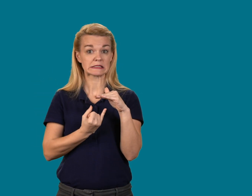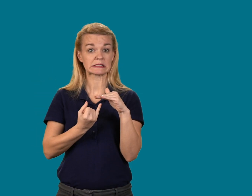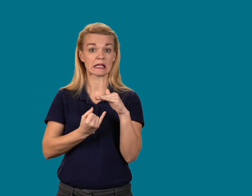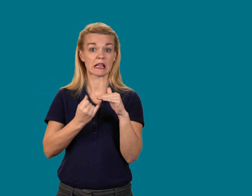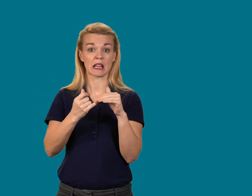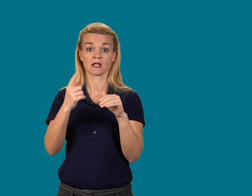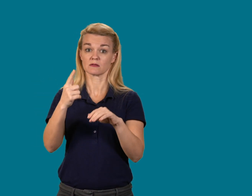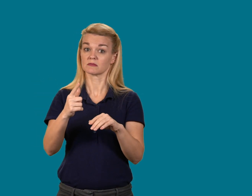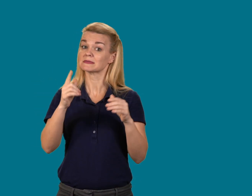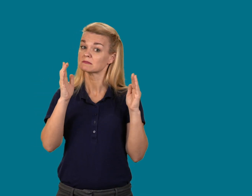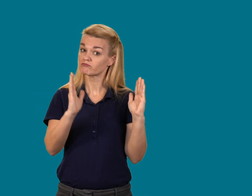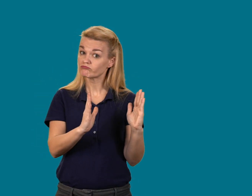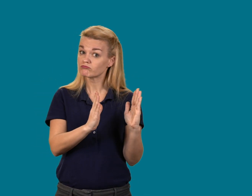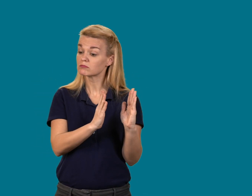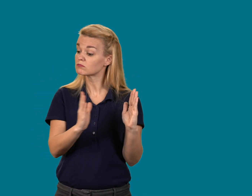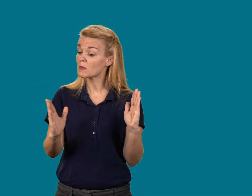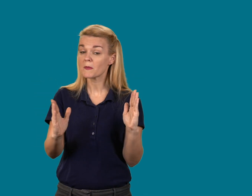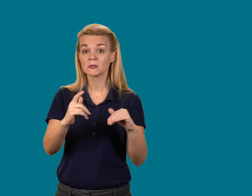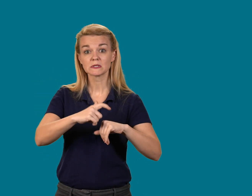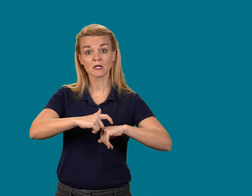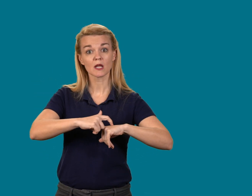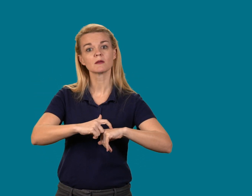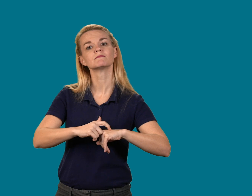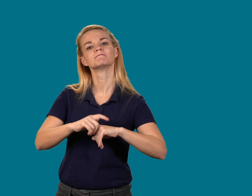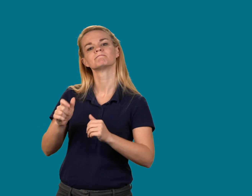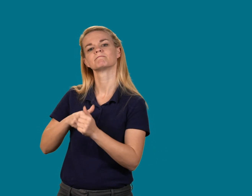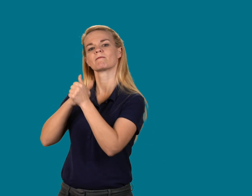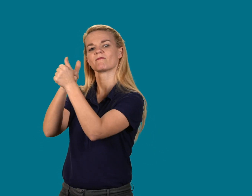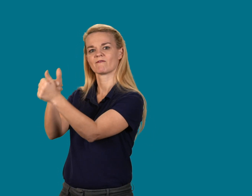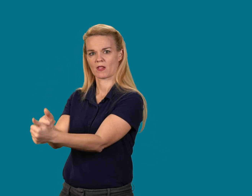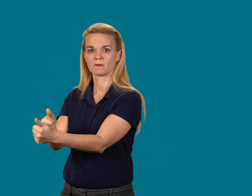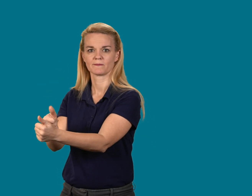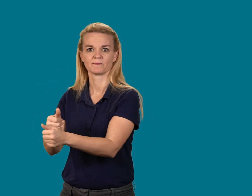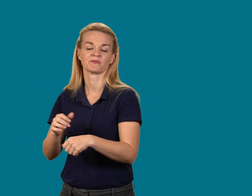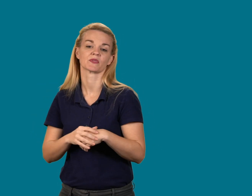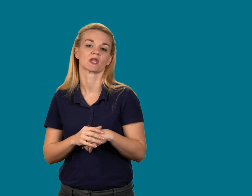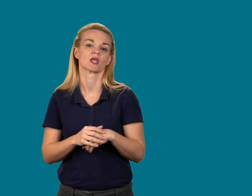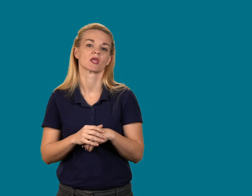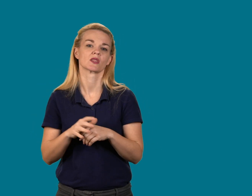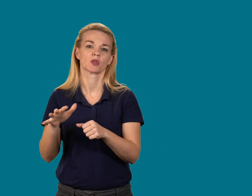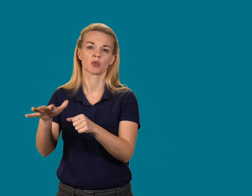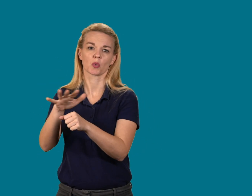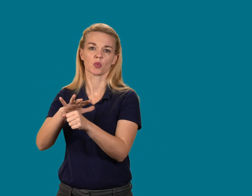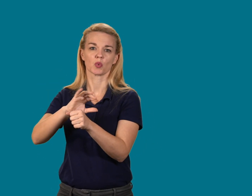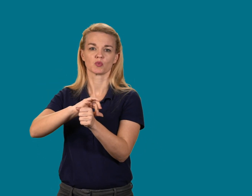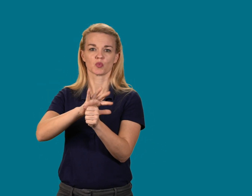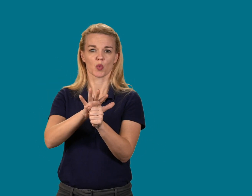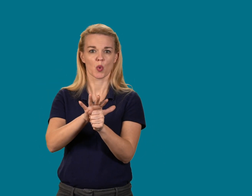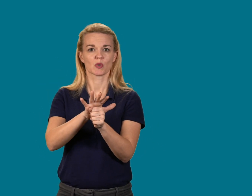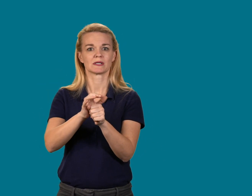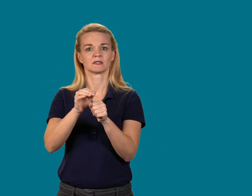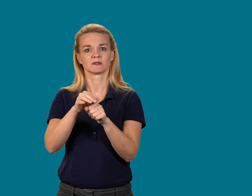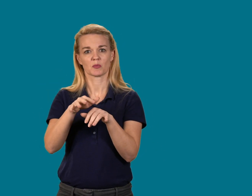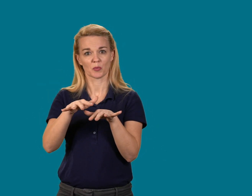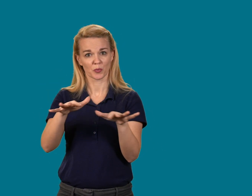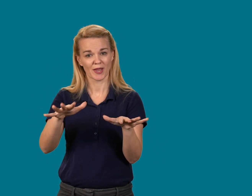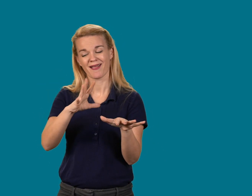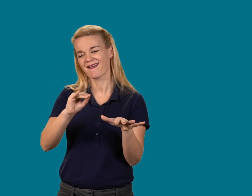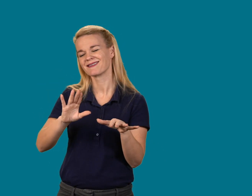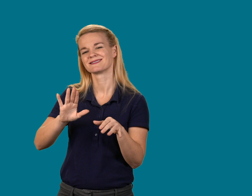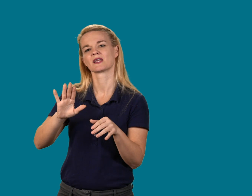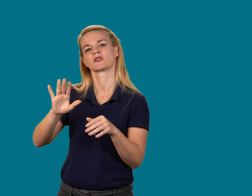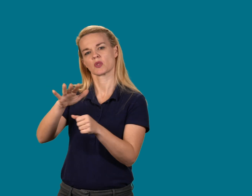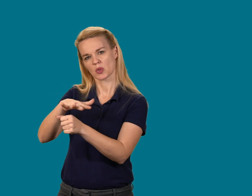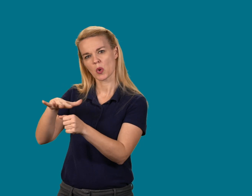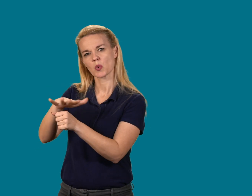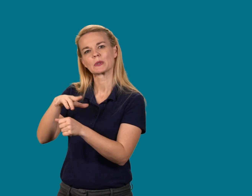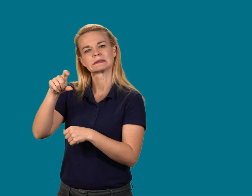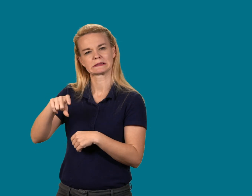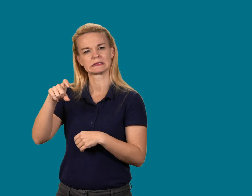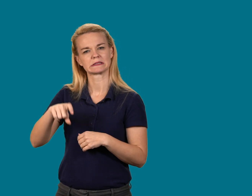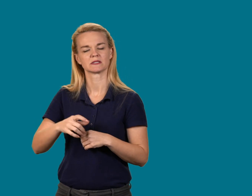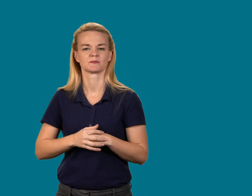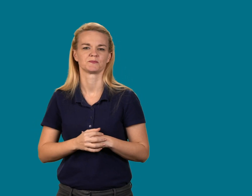based on local COVID-19 spread and local needs.